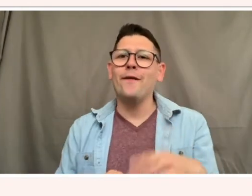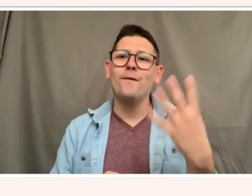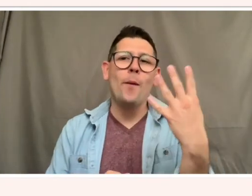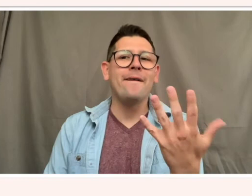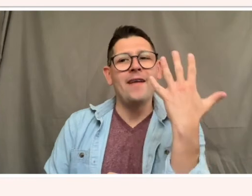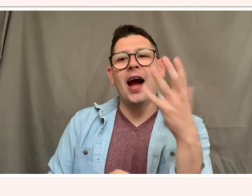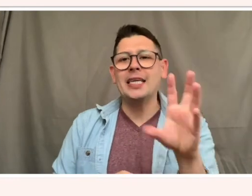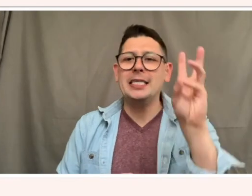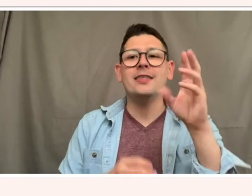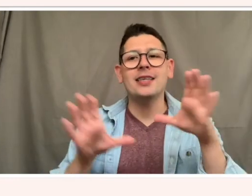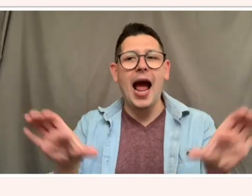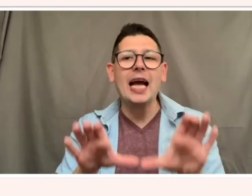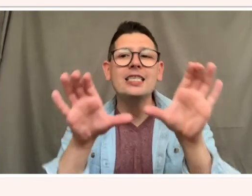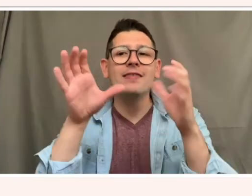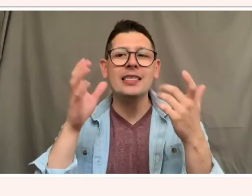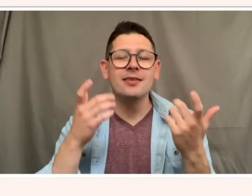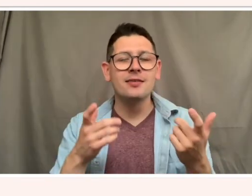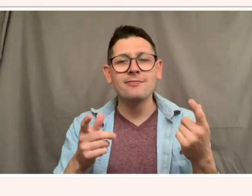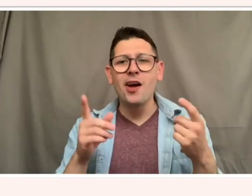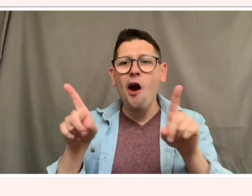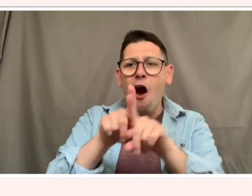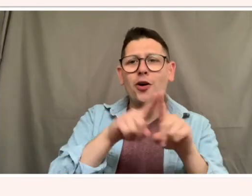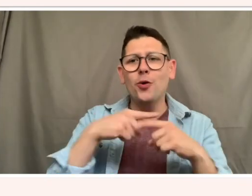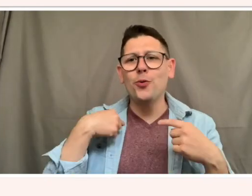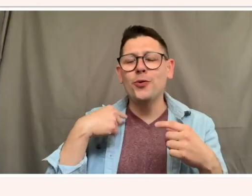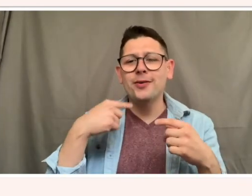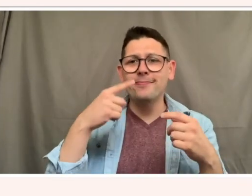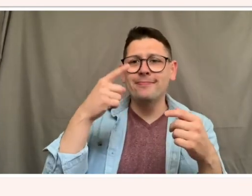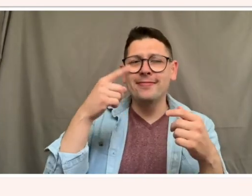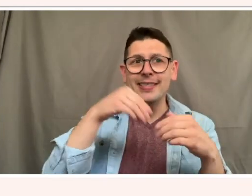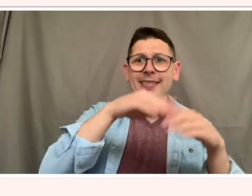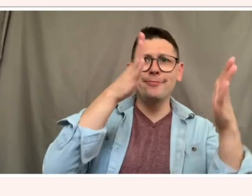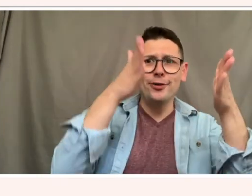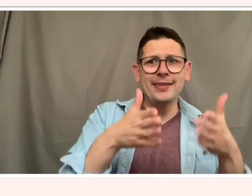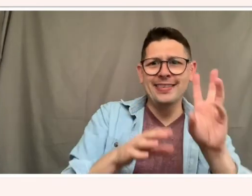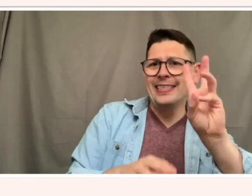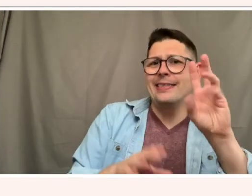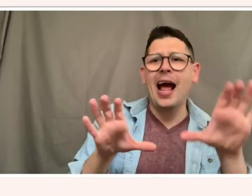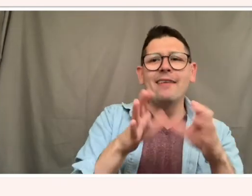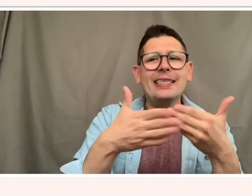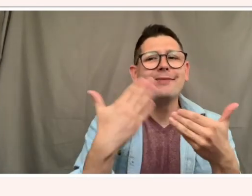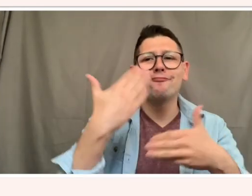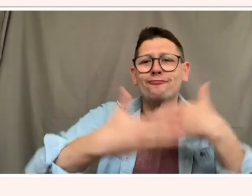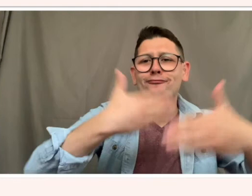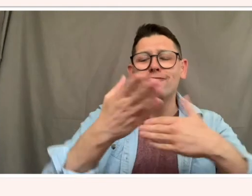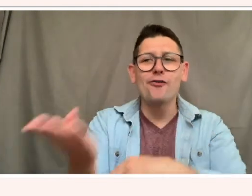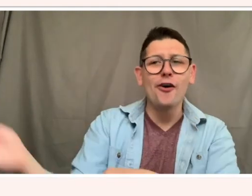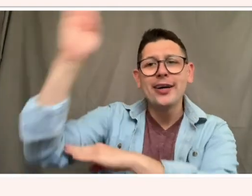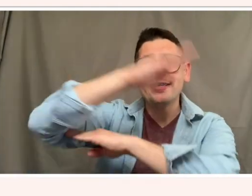a big transition for us to go from four, five, or six activities in person, right?